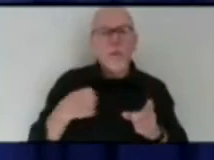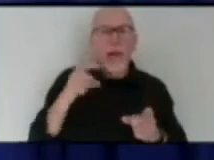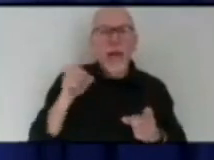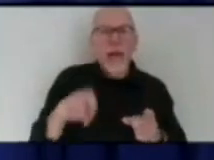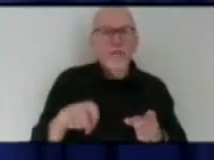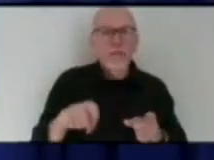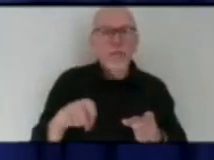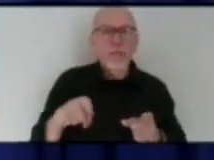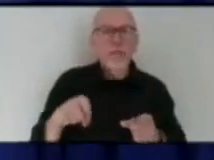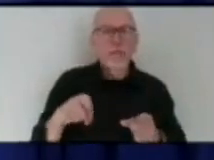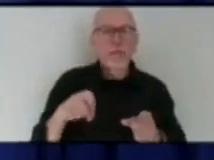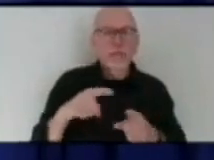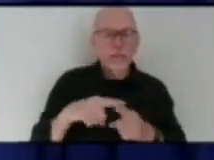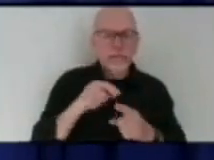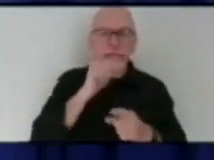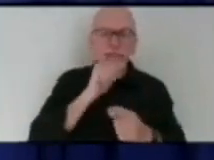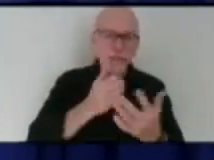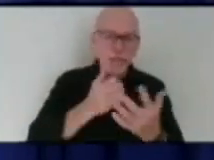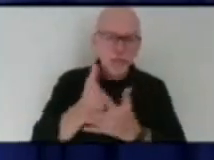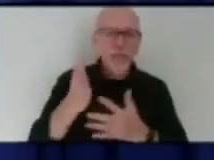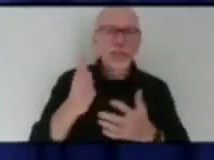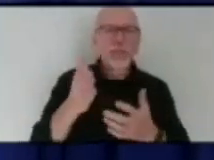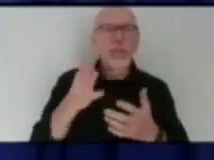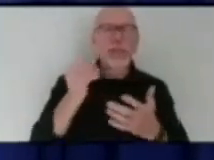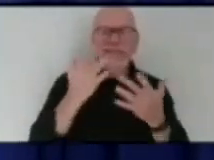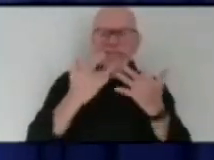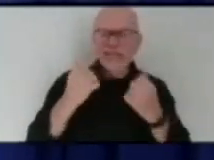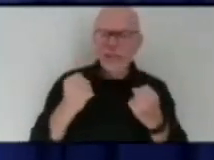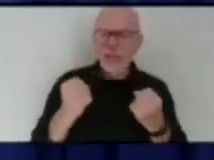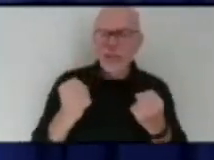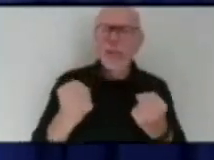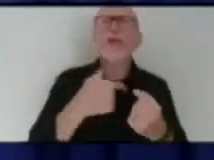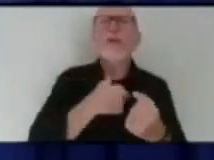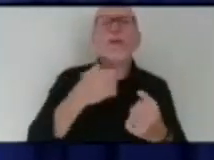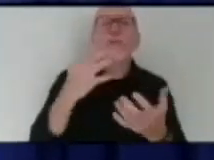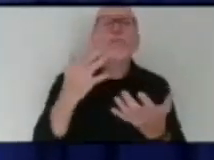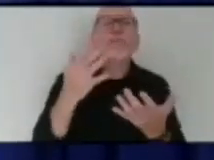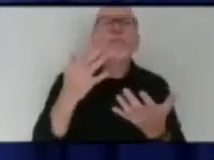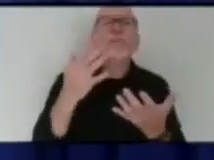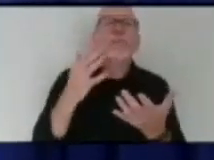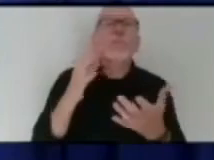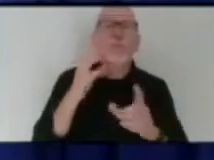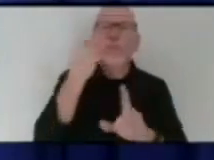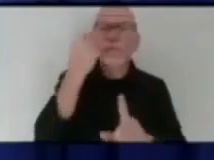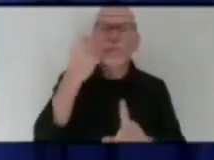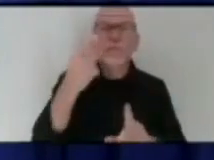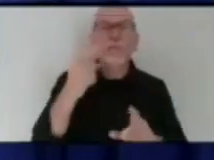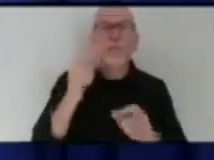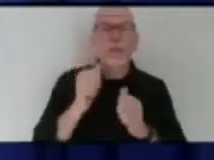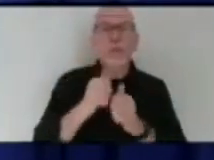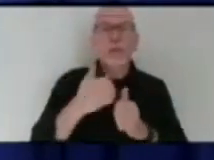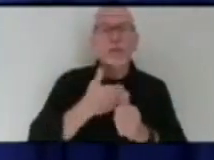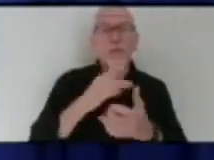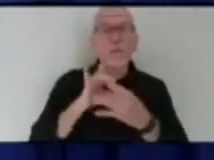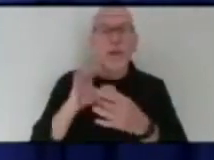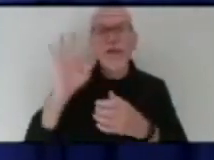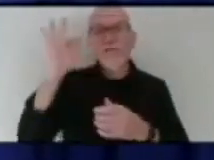this and try to hold on and will continue to work. It shouldn't be lost with our partners, both at the federal and the local level.